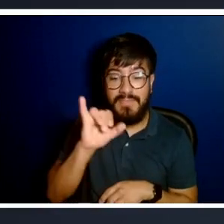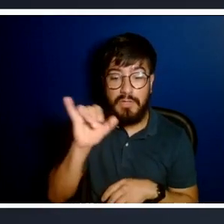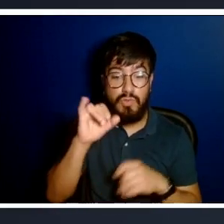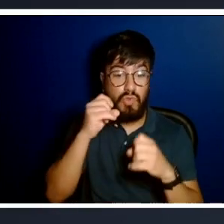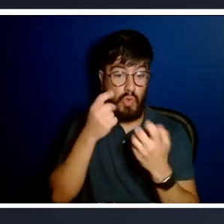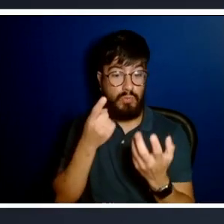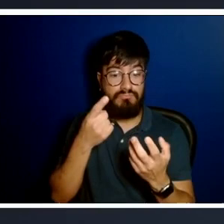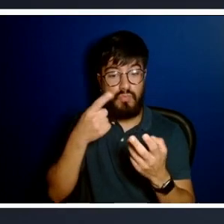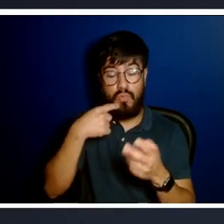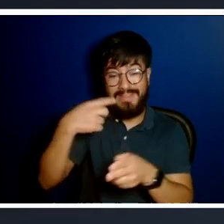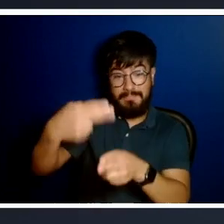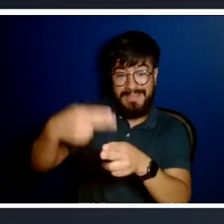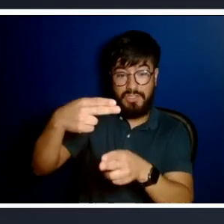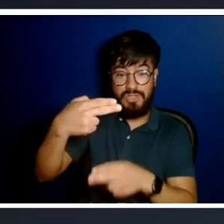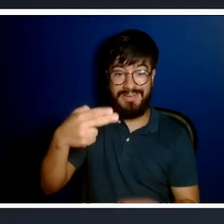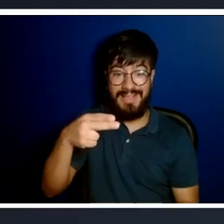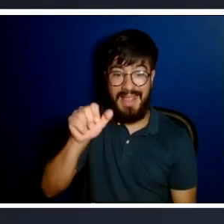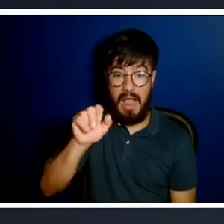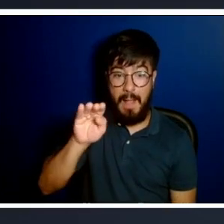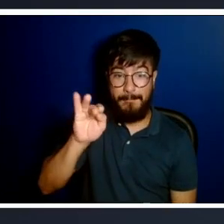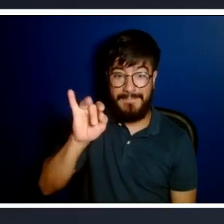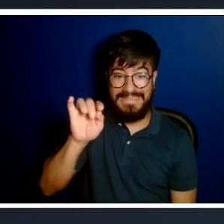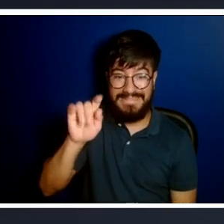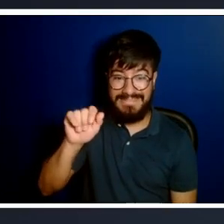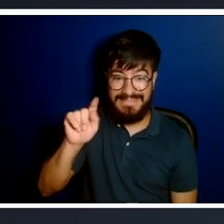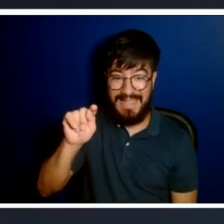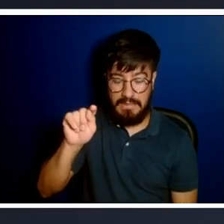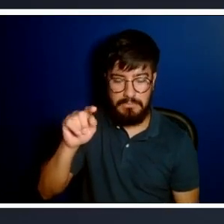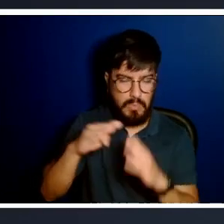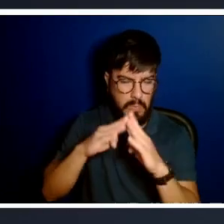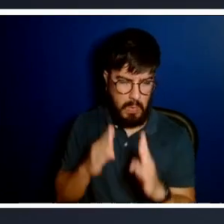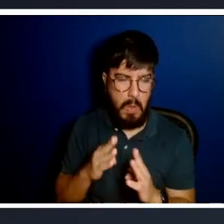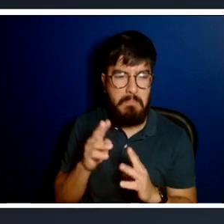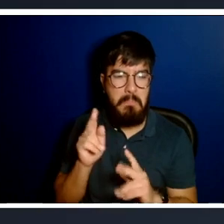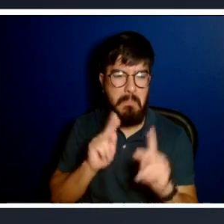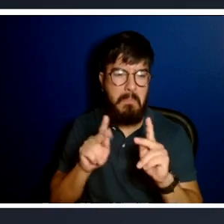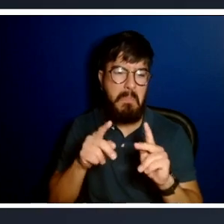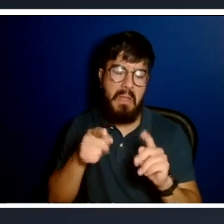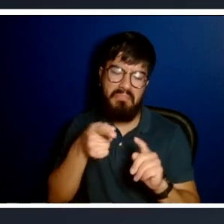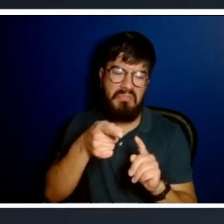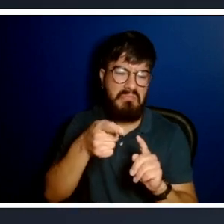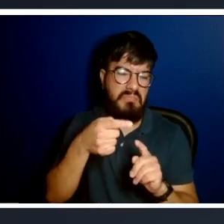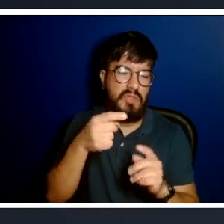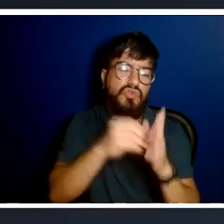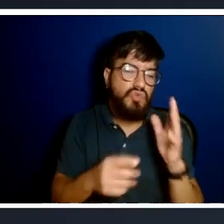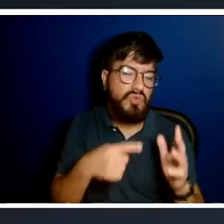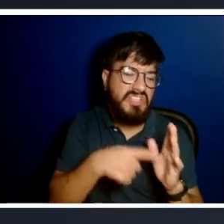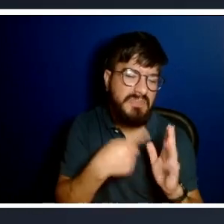students. We would have said these animals live in Australia. Talk about what they eat,